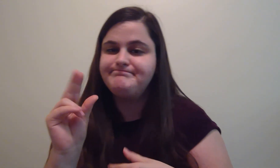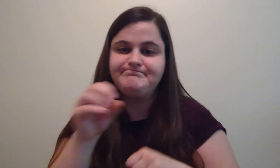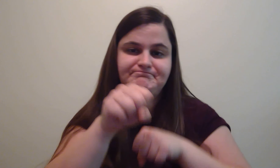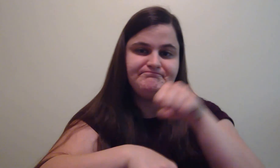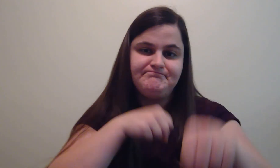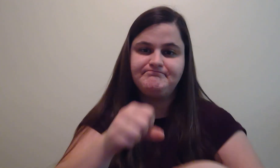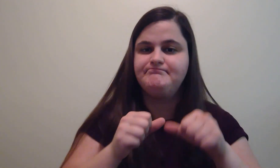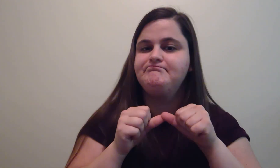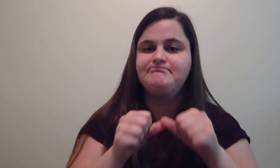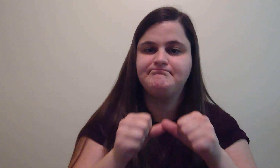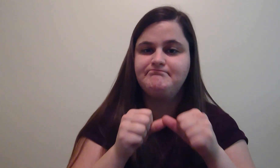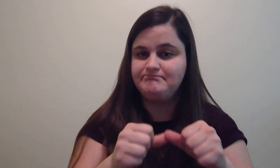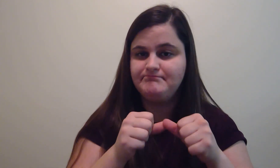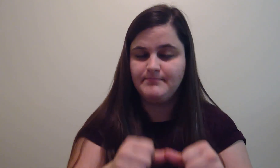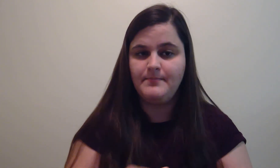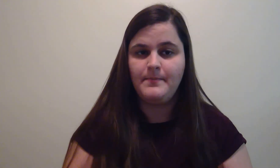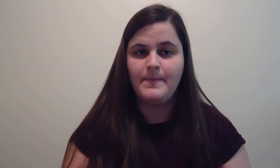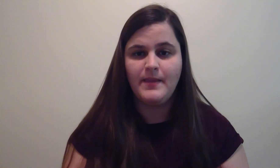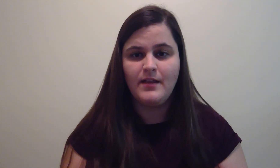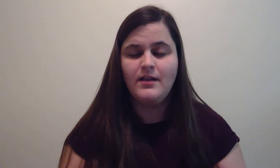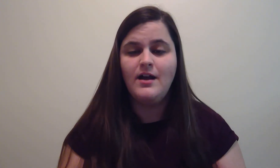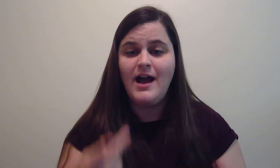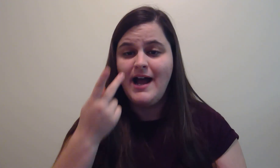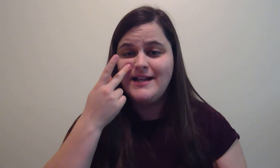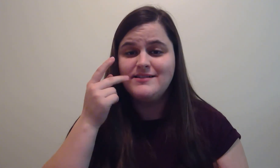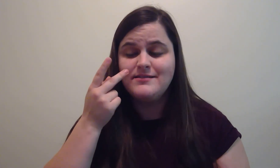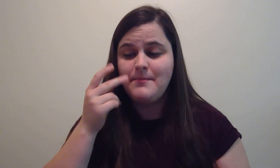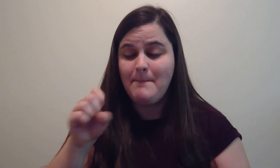Garrett said he saw her trucking along on her bike in a bright yellow Poncho, and in